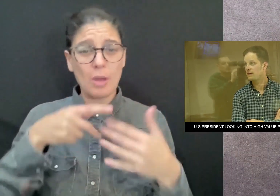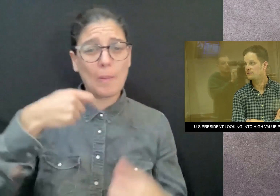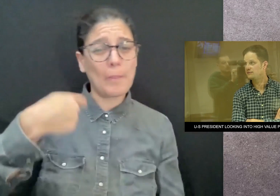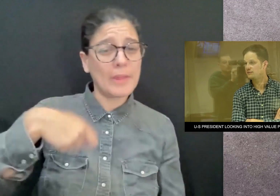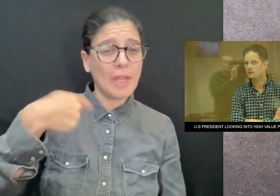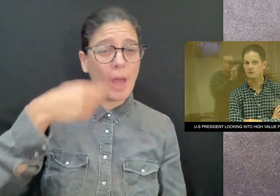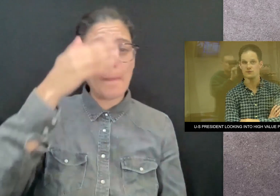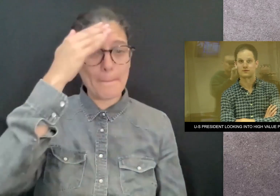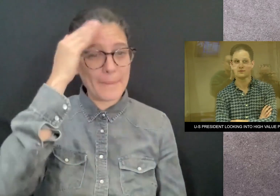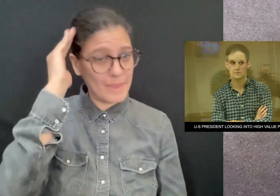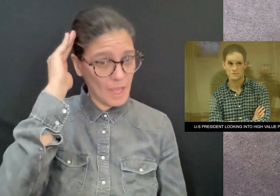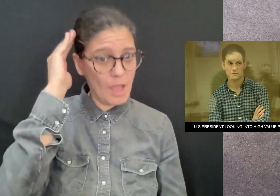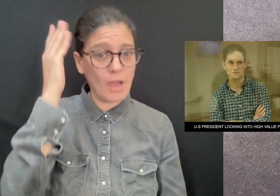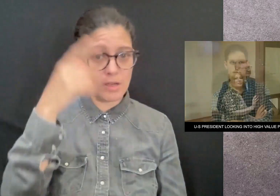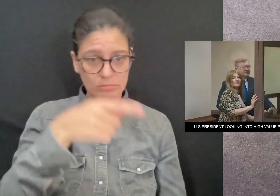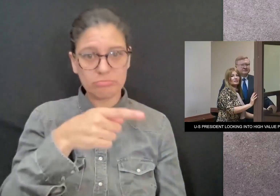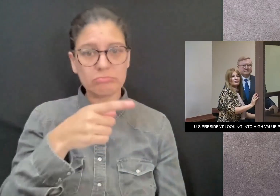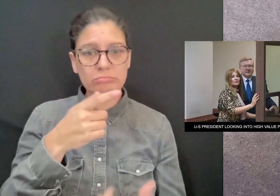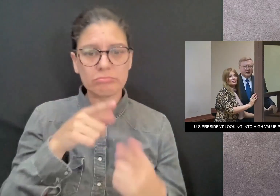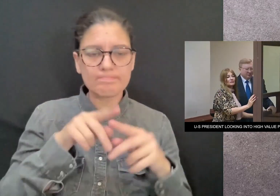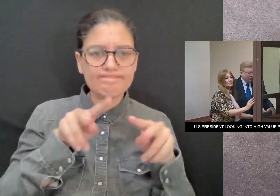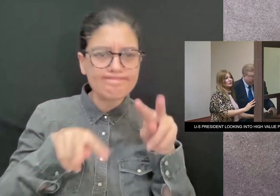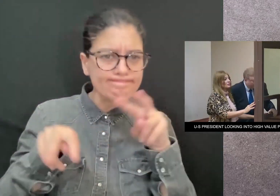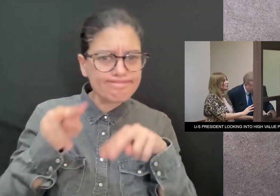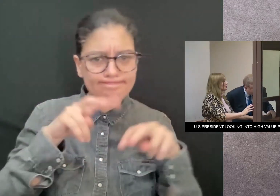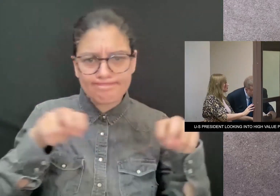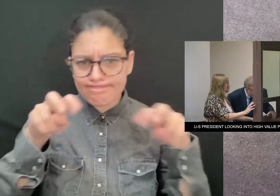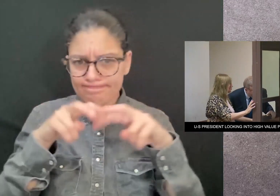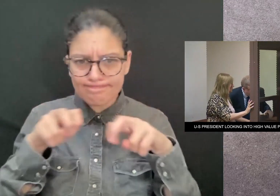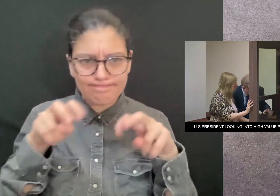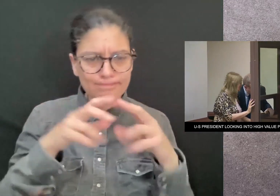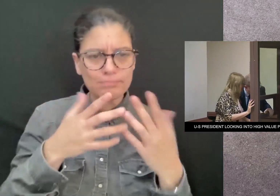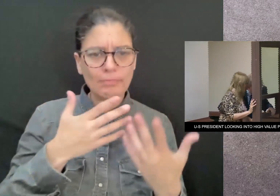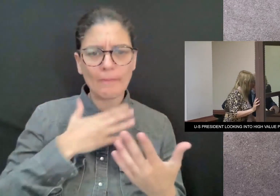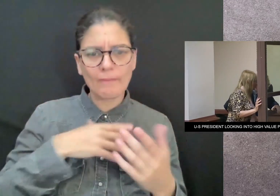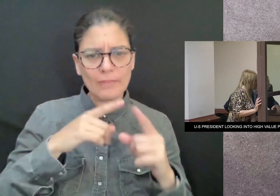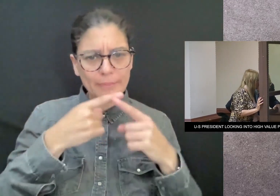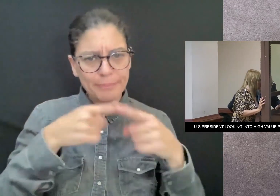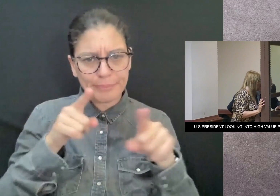according to sources in the United States US President Joe Biden is reportedly looking